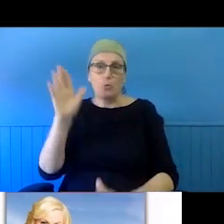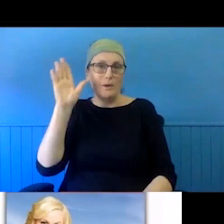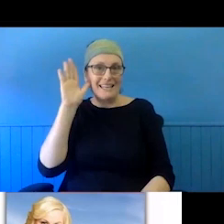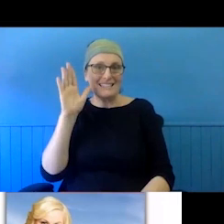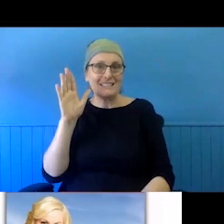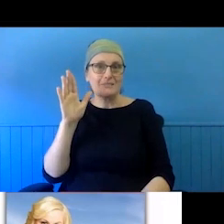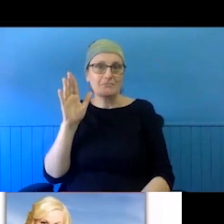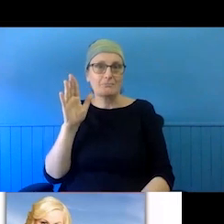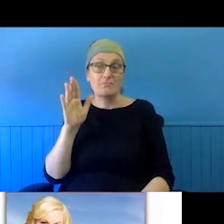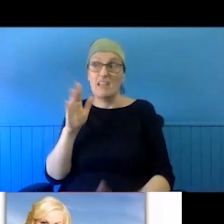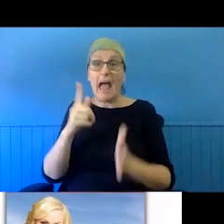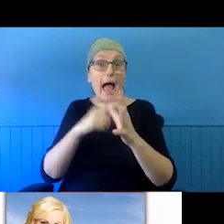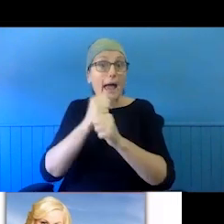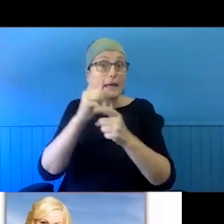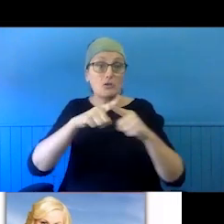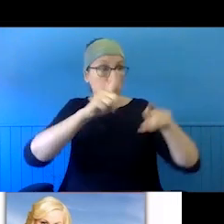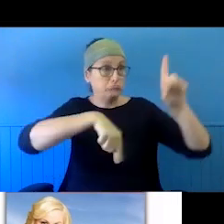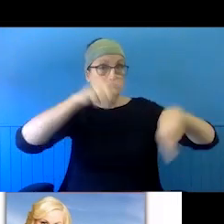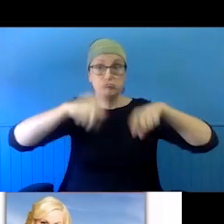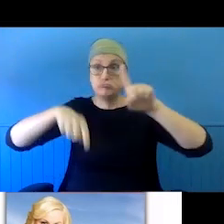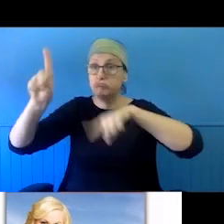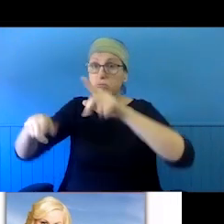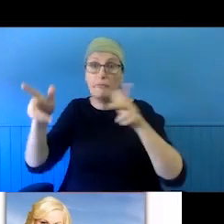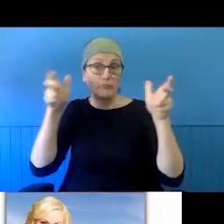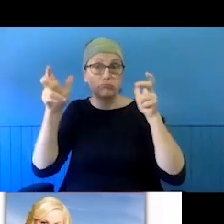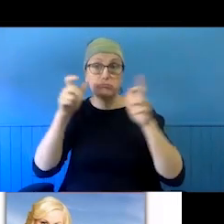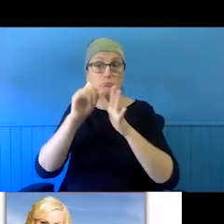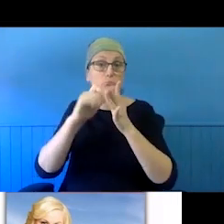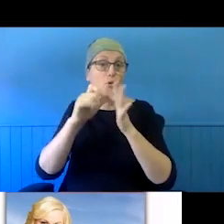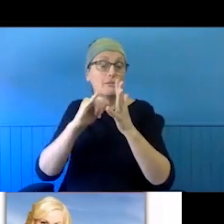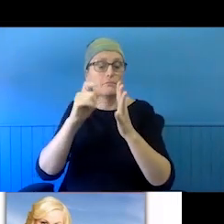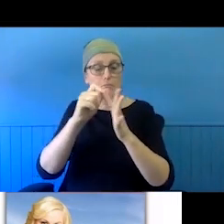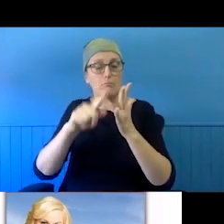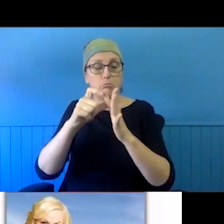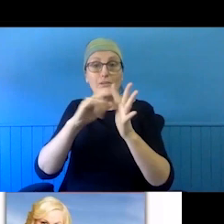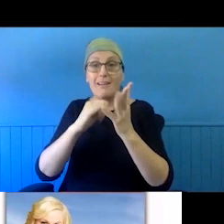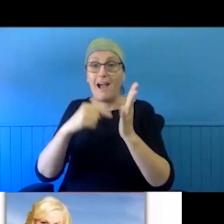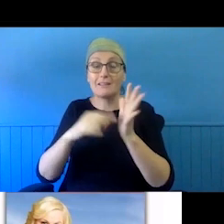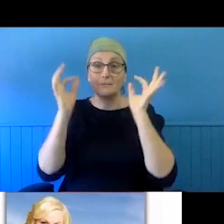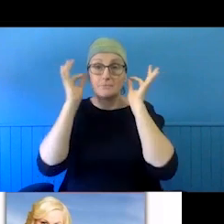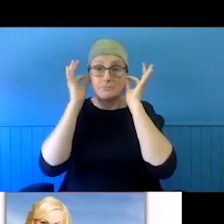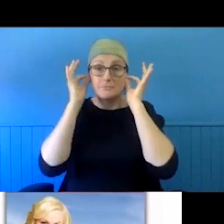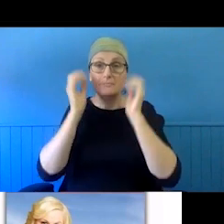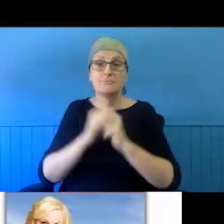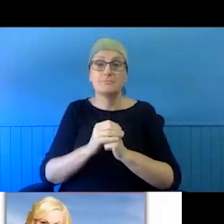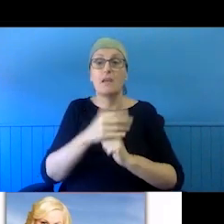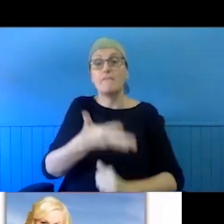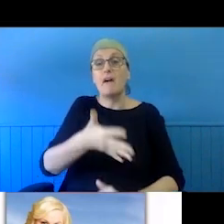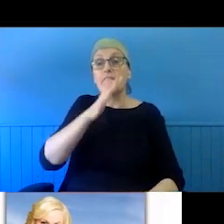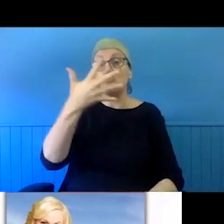is listening to podcasts. And there's a lot of competition, though 550,000 active pod kstzs. But the growth means there's more and more